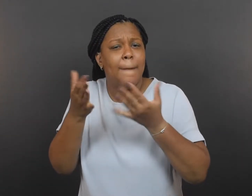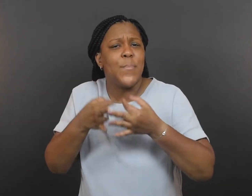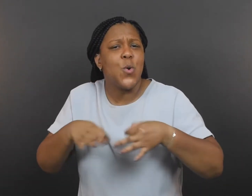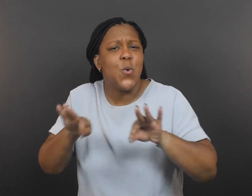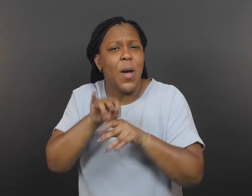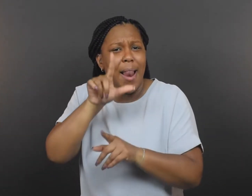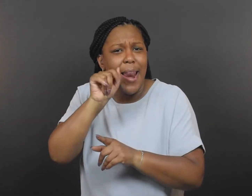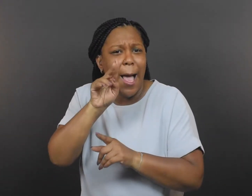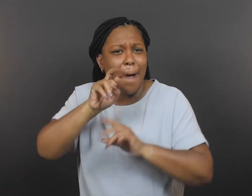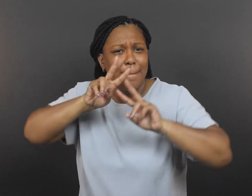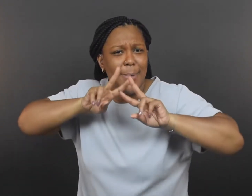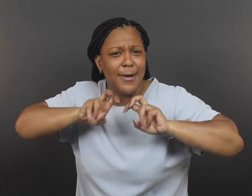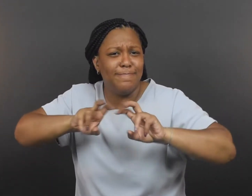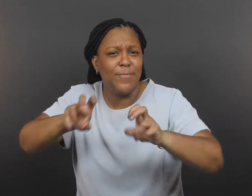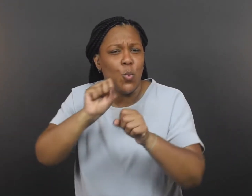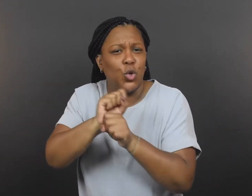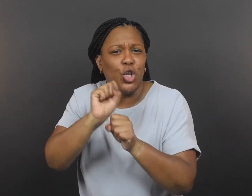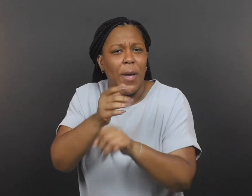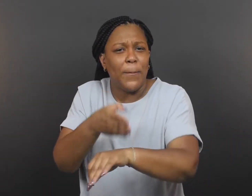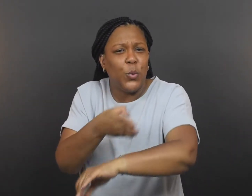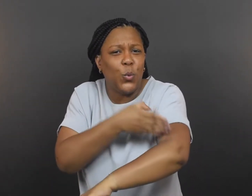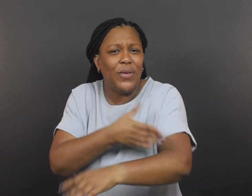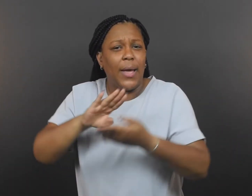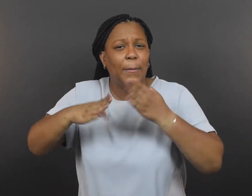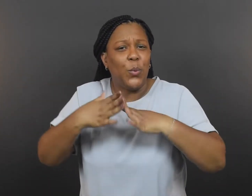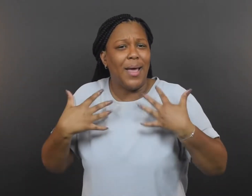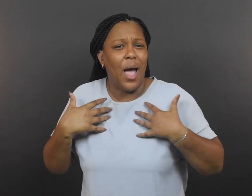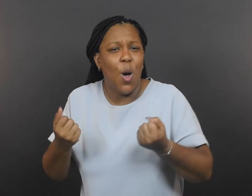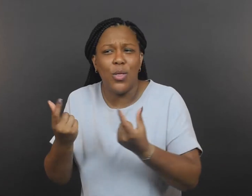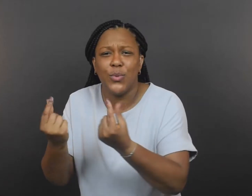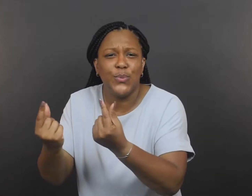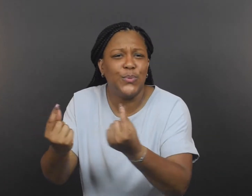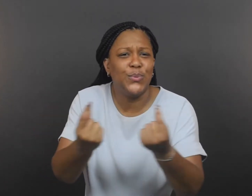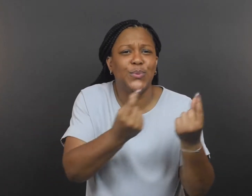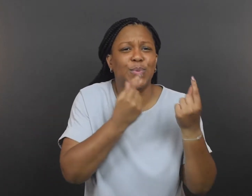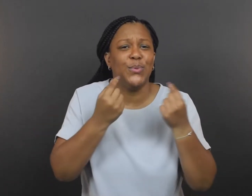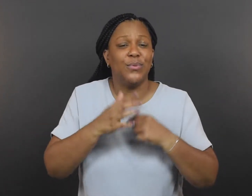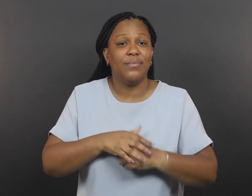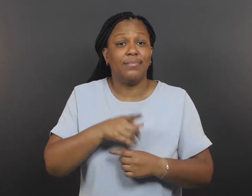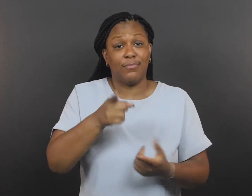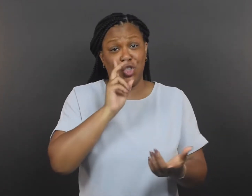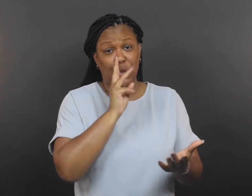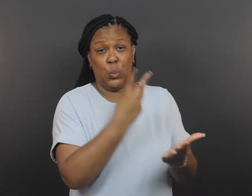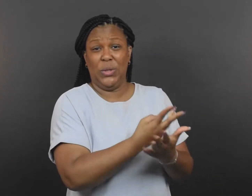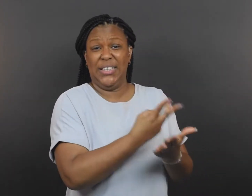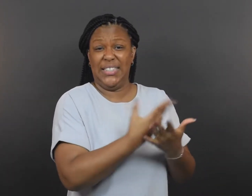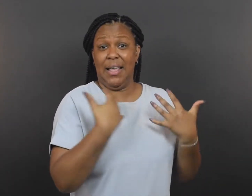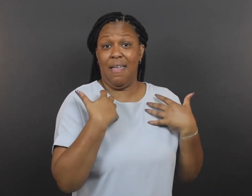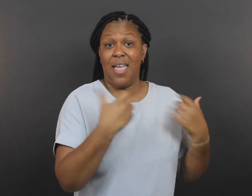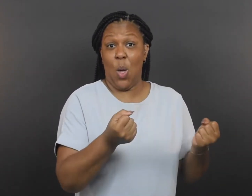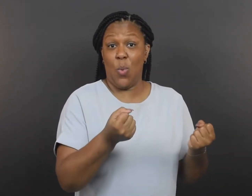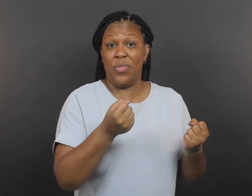laboratory work in improving a community’s health. She also